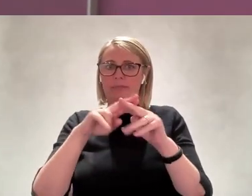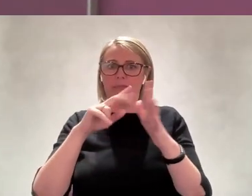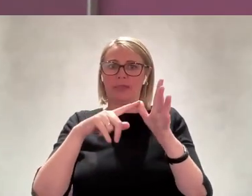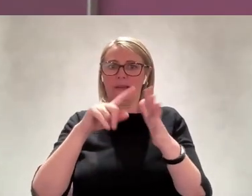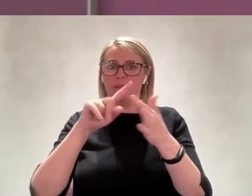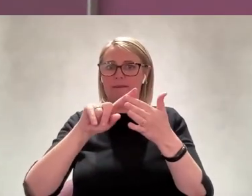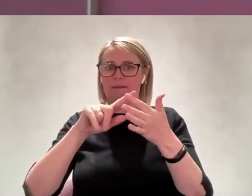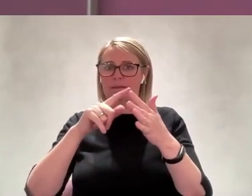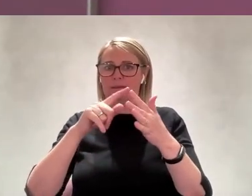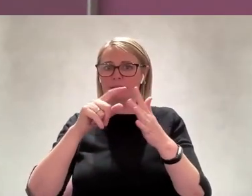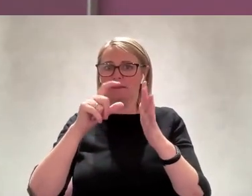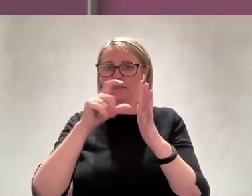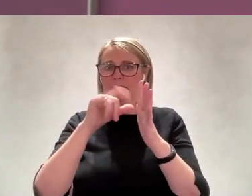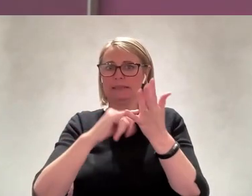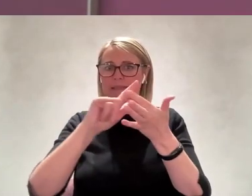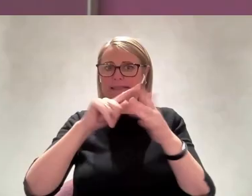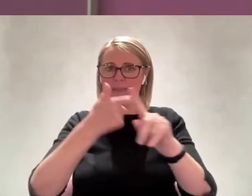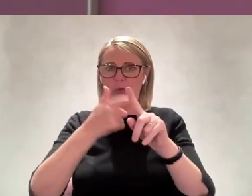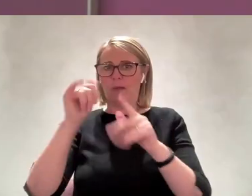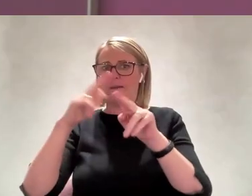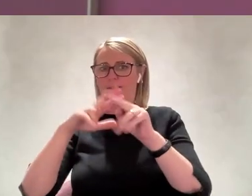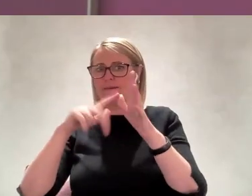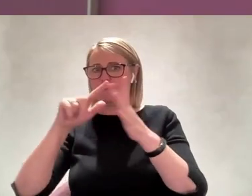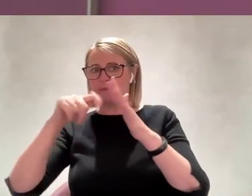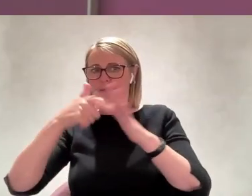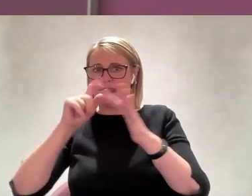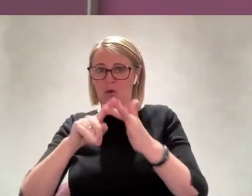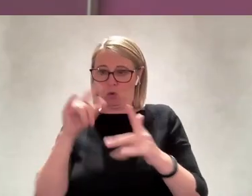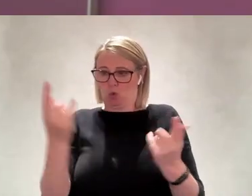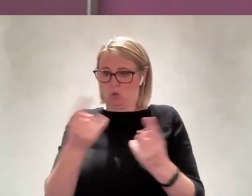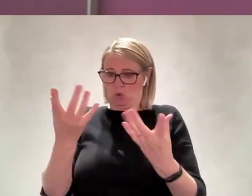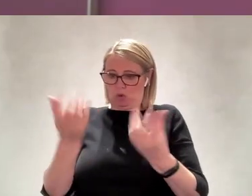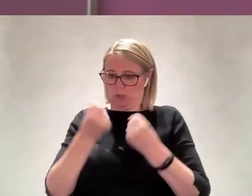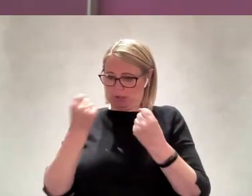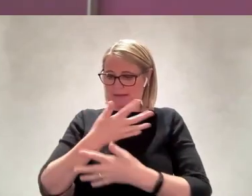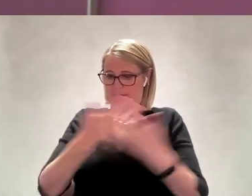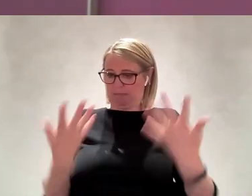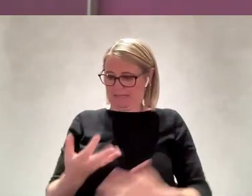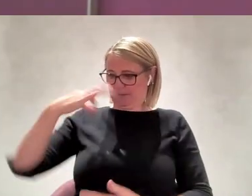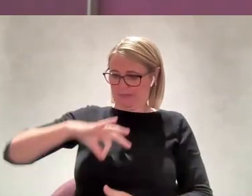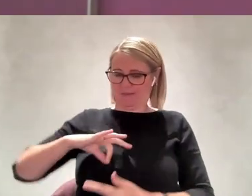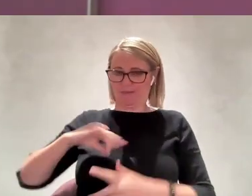And I mean, I guess the way I look at this is who achieves the greater benefit in this AI world.